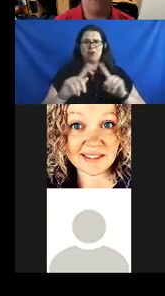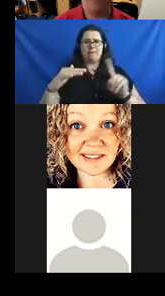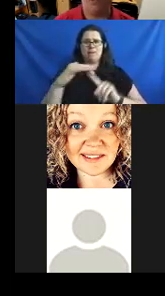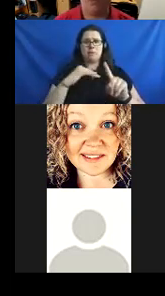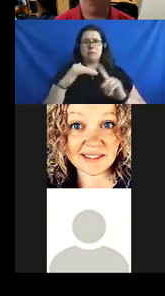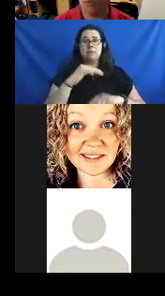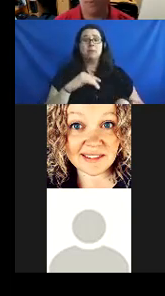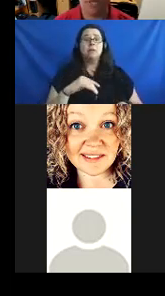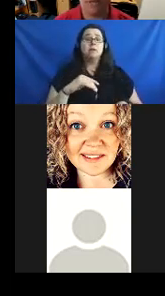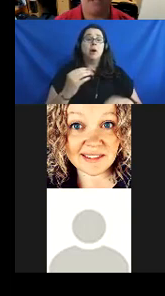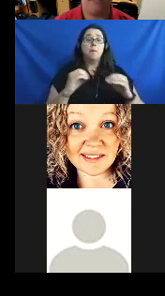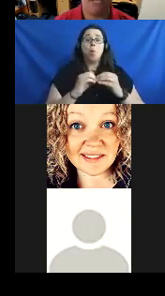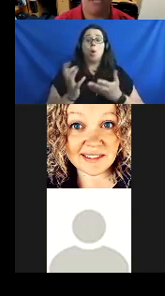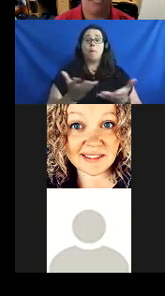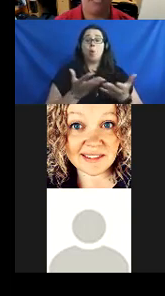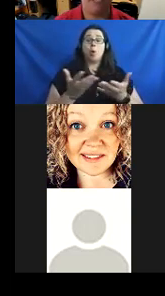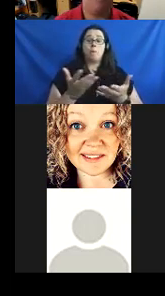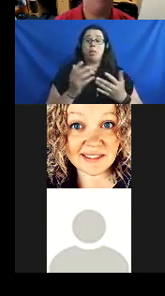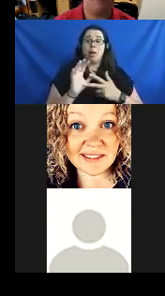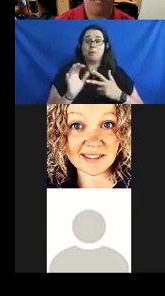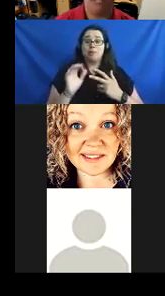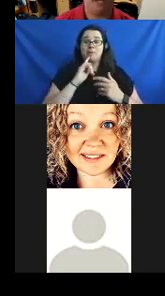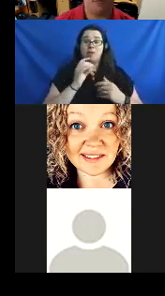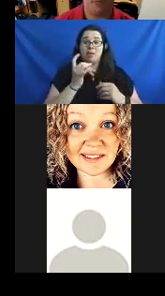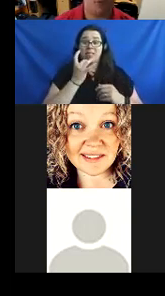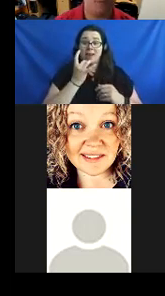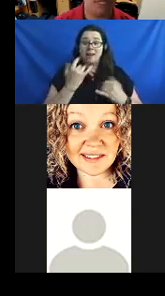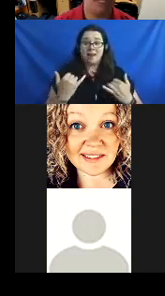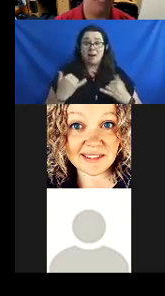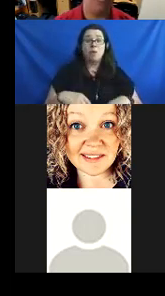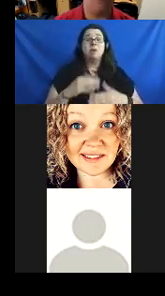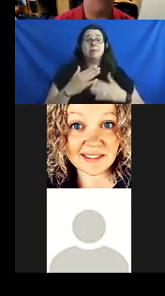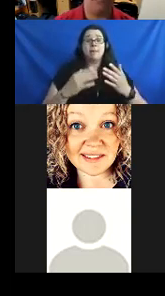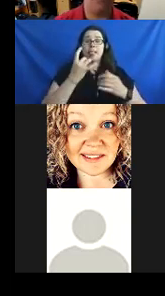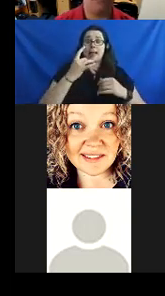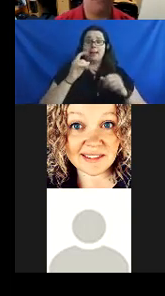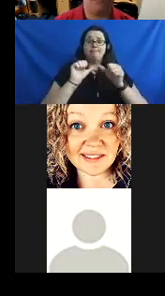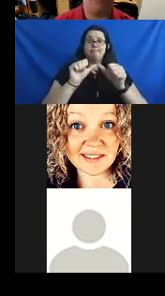THERE ARE MORE PORTAL OPTIONS FOR LIGHTING. OF COURSE, LIGHTING THAT WOULD BE PERMANENT, BUILT INTO A ROOM.